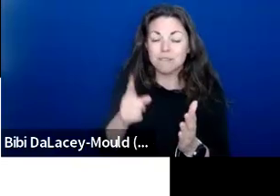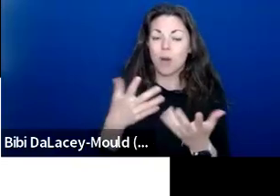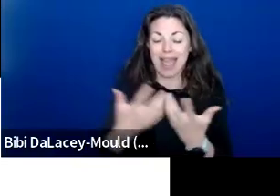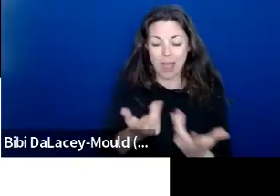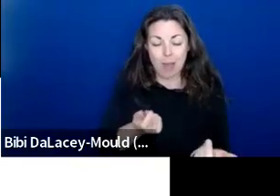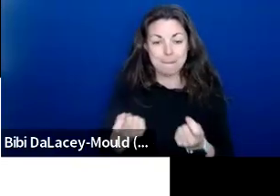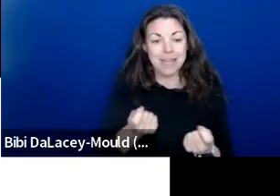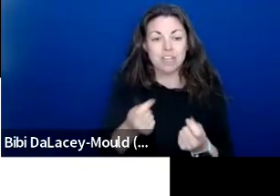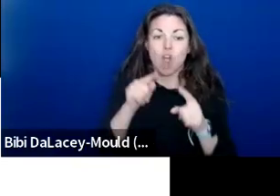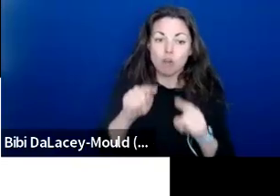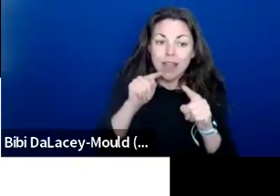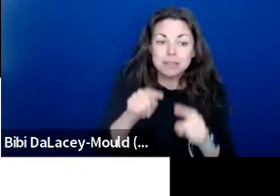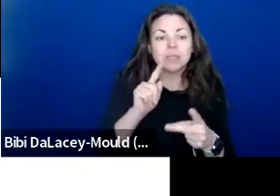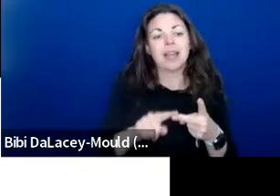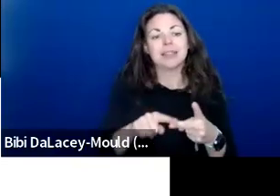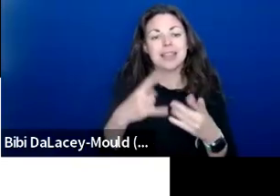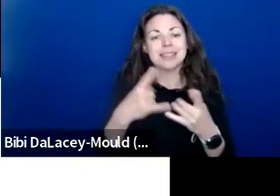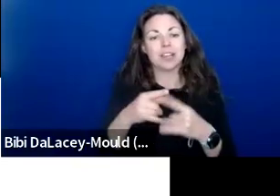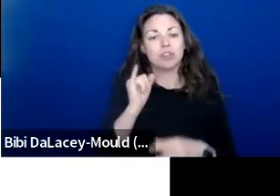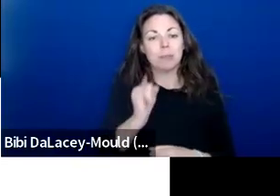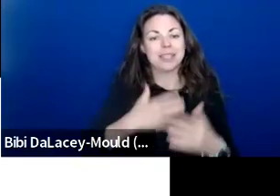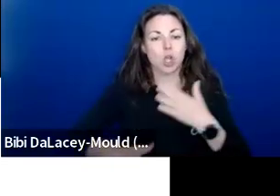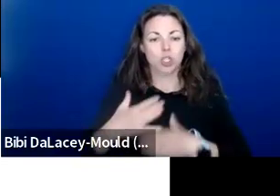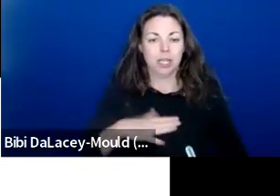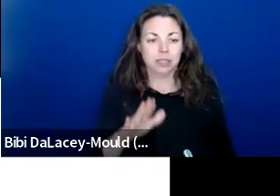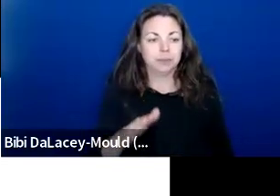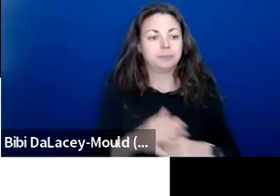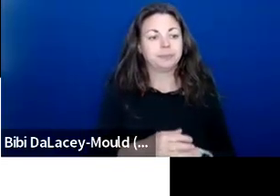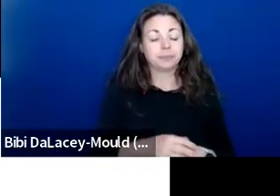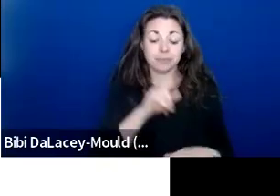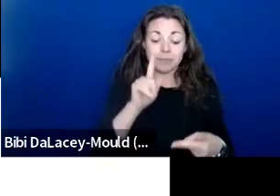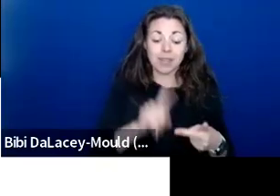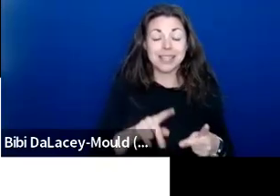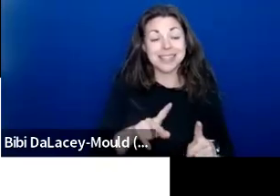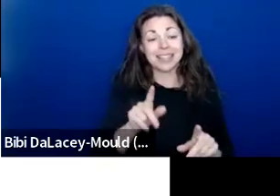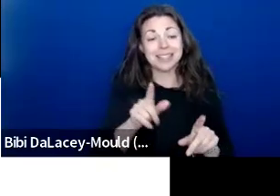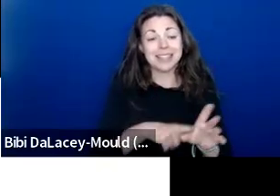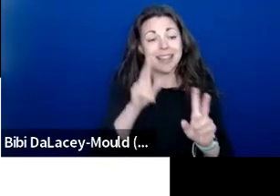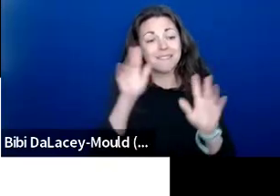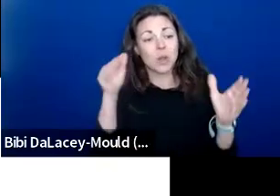sexual misconduct. And in my second year, I focused on the impact of cost of living on vulnerable groups.